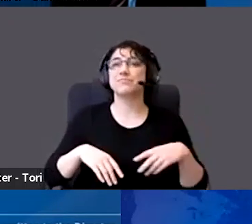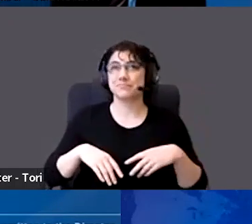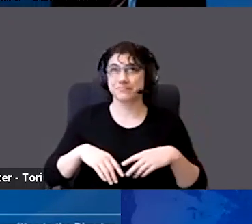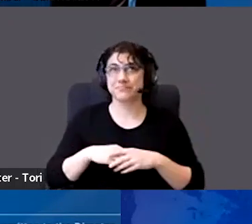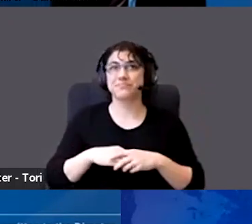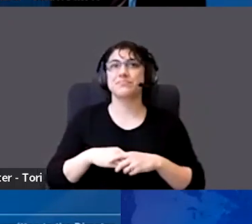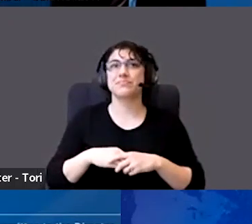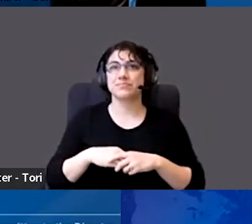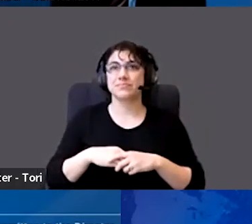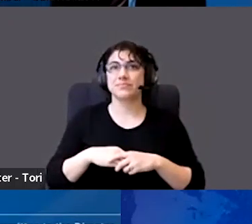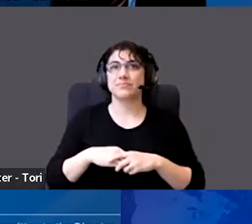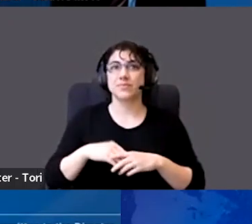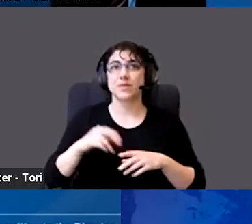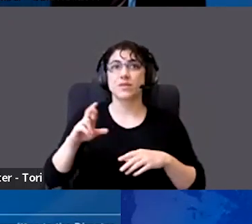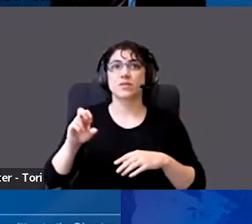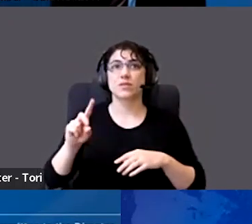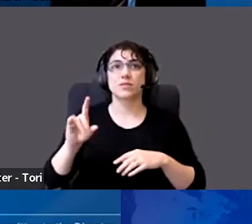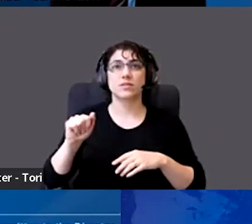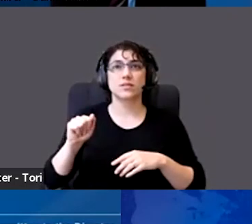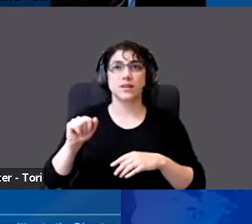On that, Octavio, any further discussion on this issue?